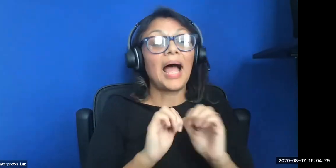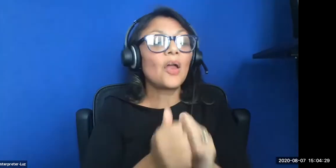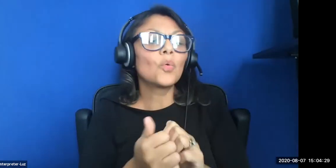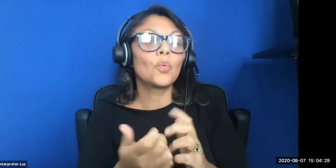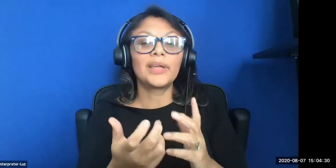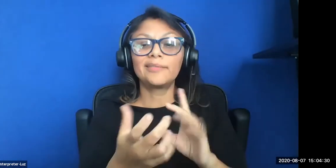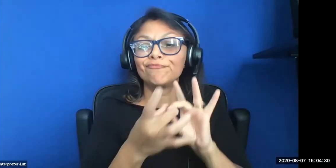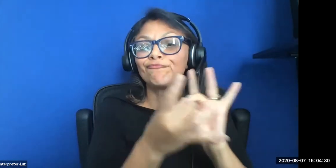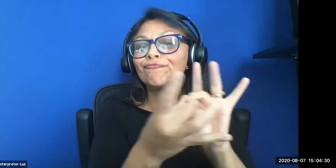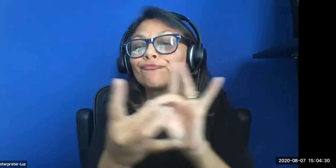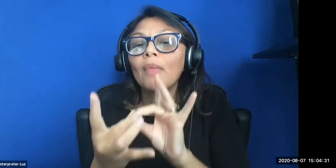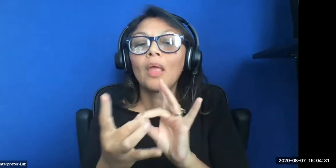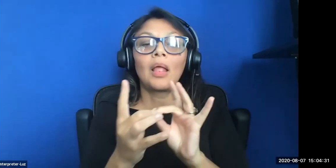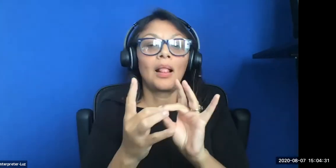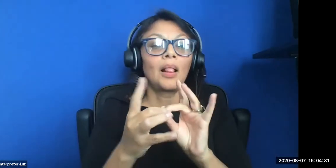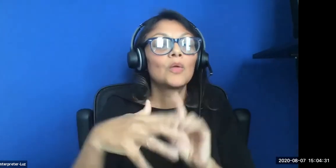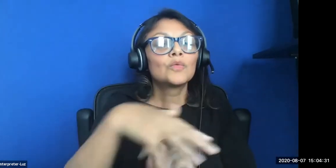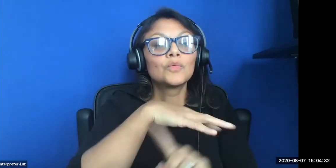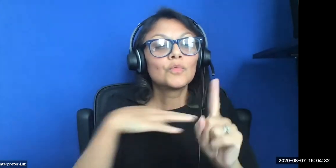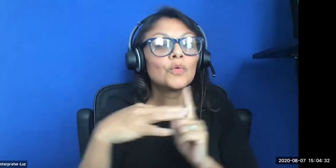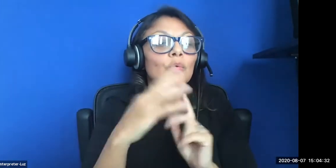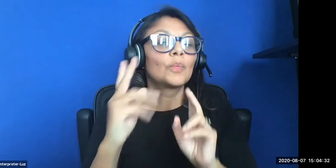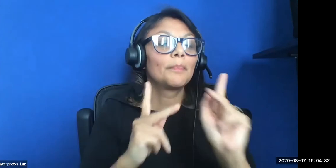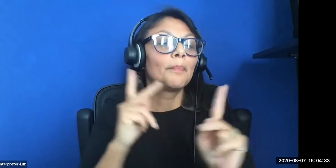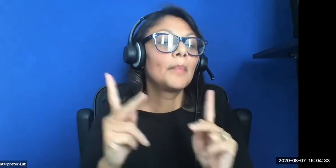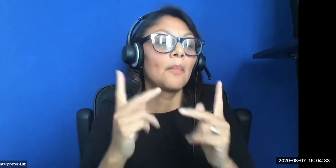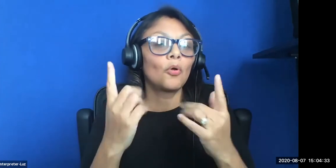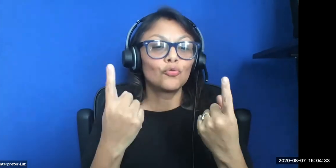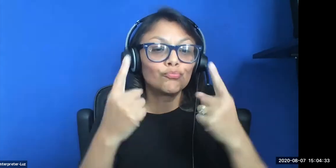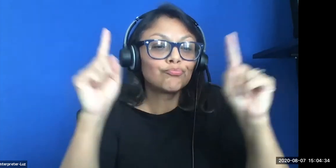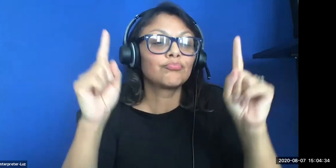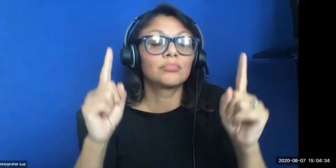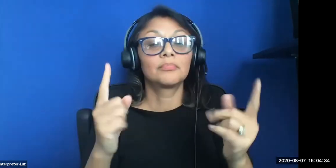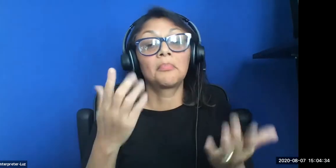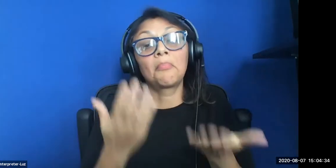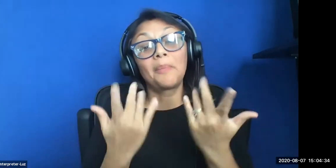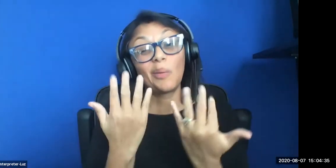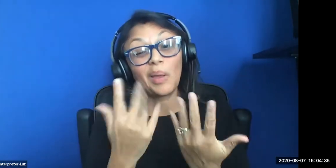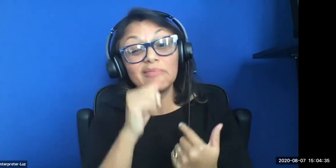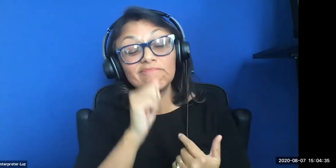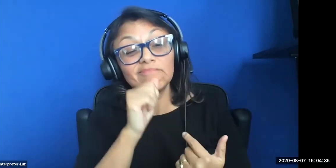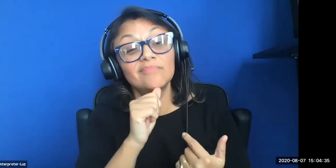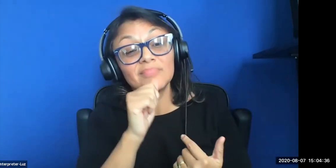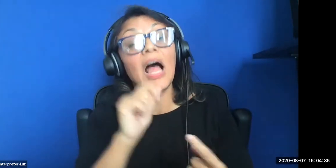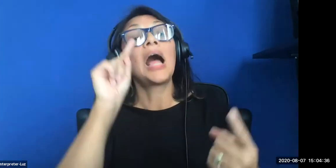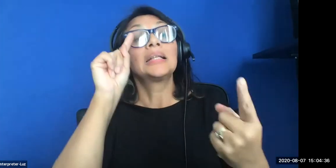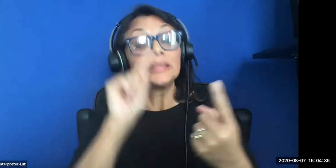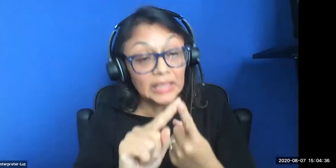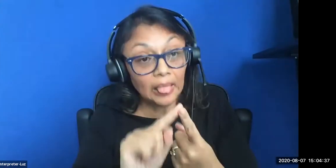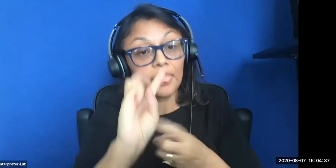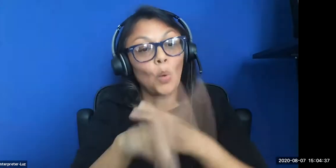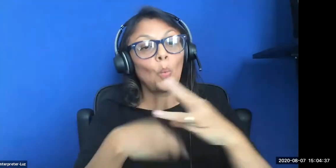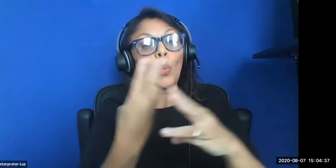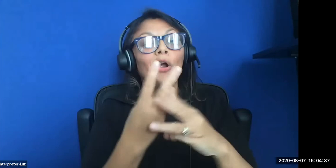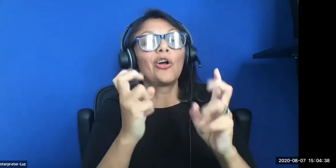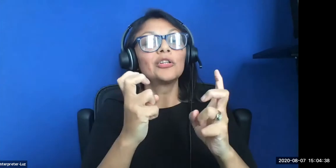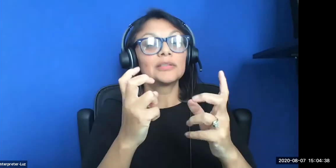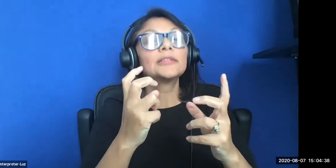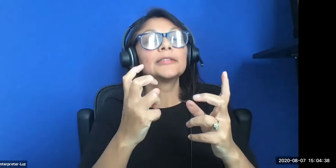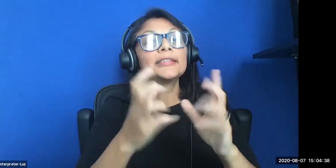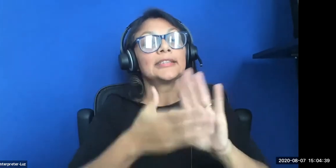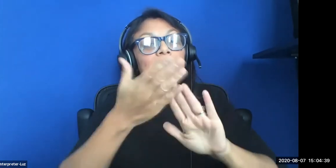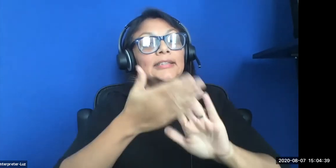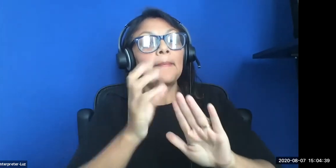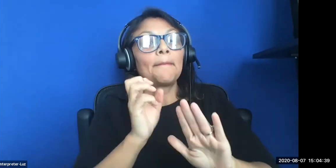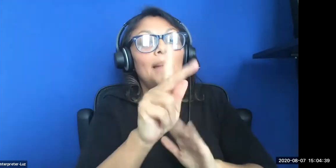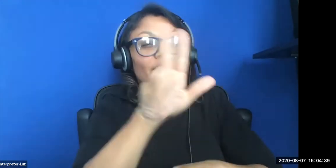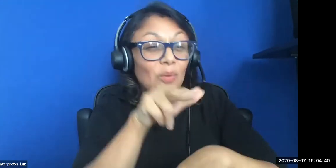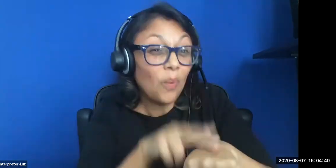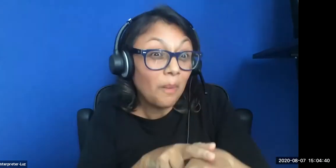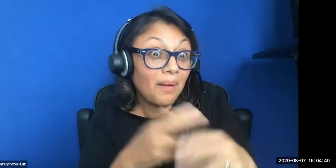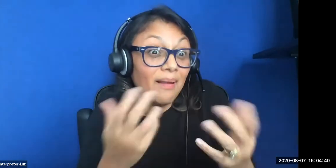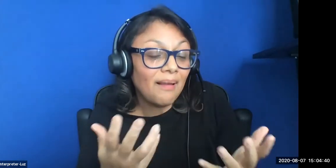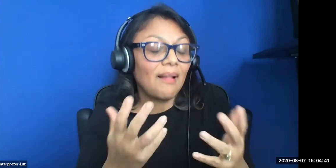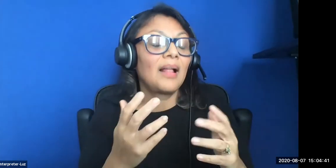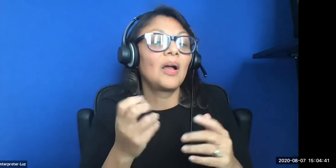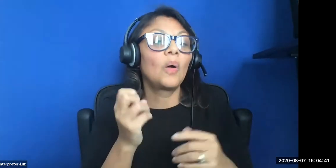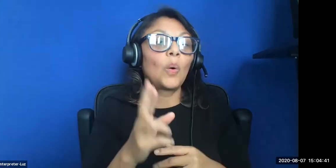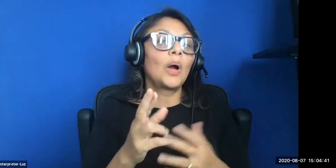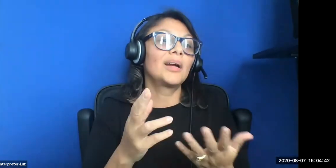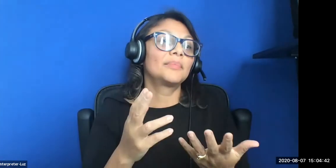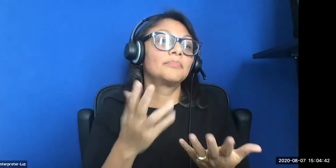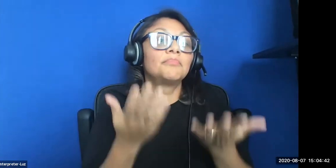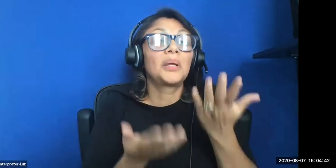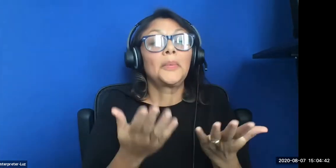Channelle Charest: In a way that allows us once the world kind of opens back up again to face it with even more passion and even more excitement and engagement because we're appreciating the things that we didn't have for such a long time.